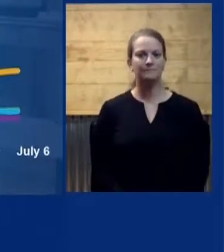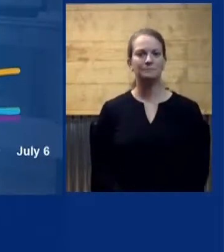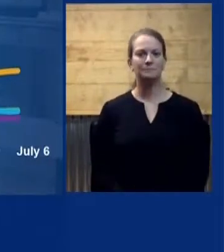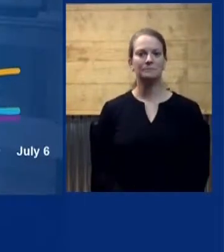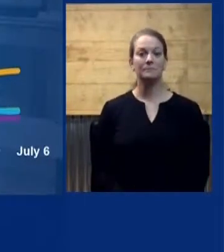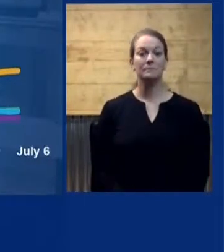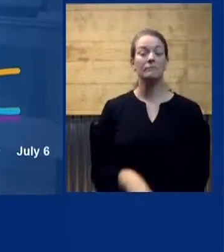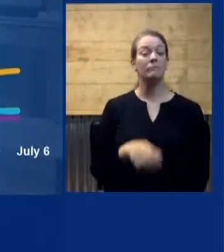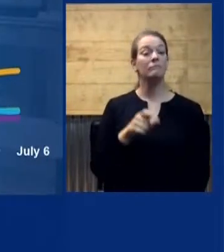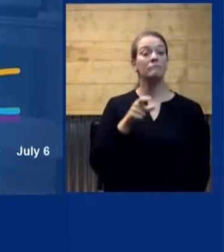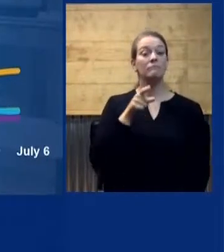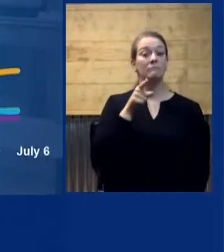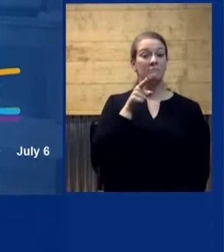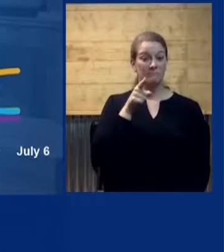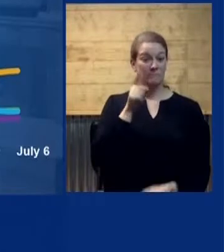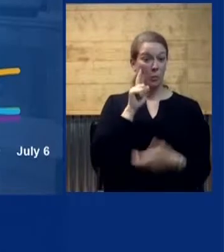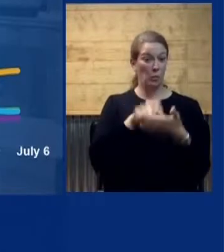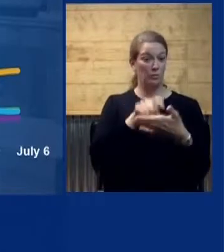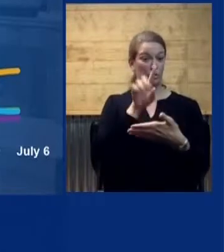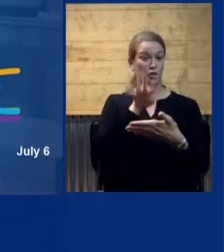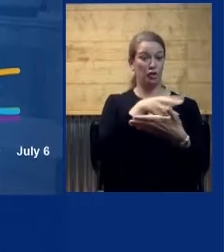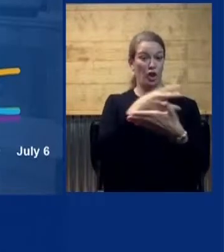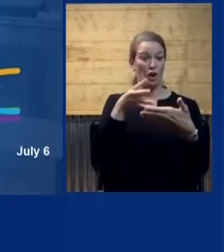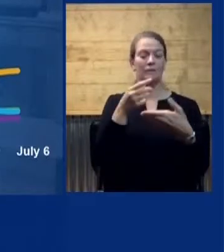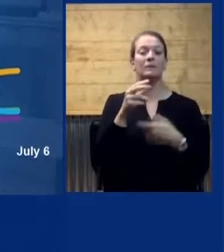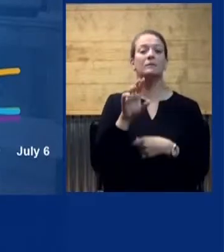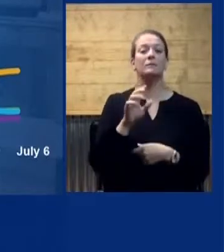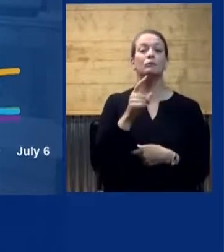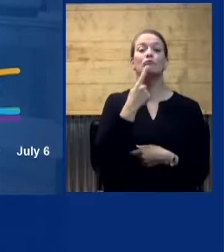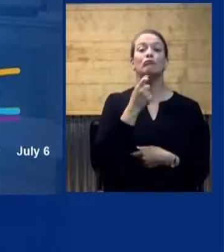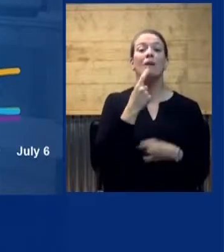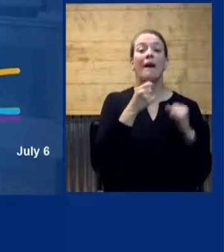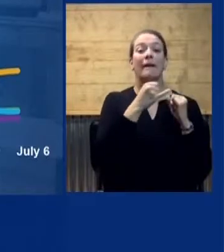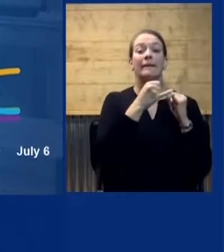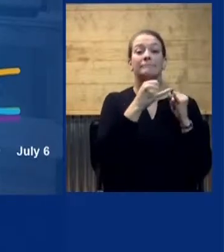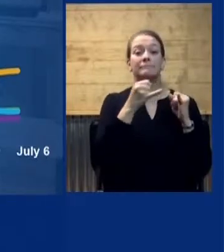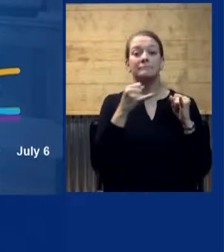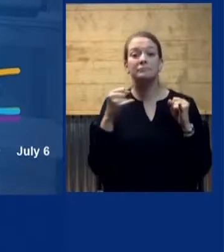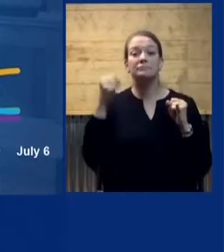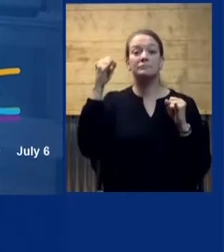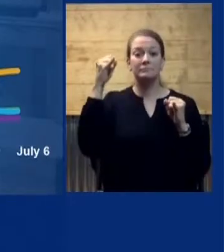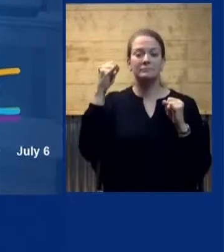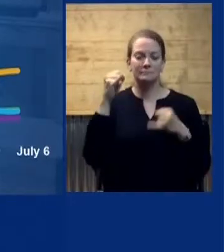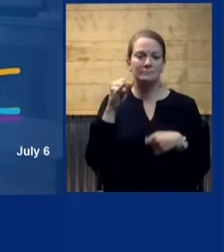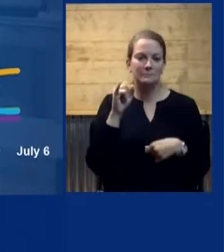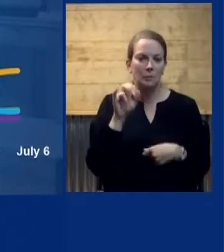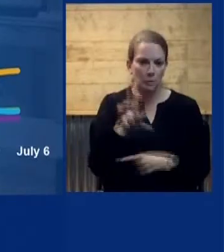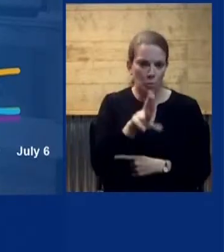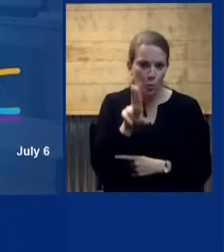THEORY. LOOK AT THE RESULTS. LOOK AT THE NUMBERS.